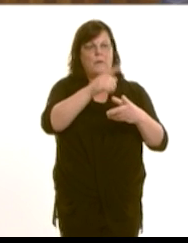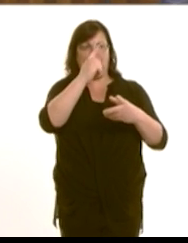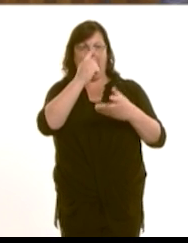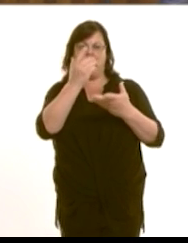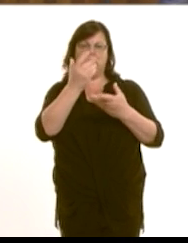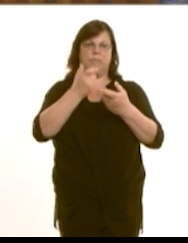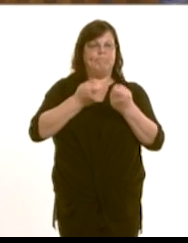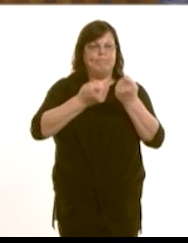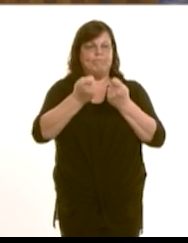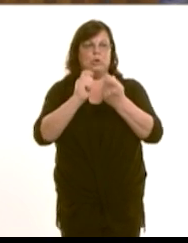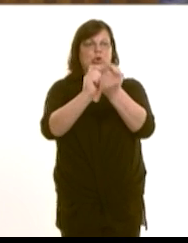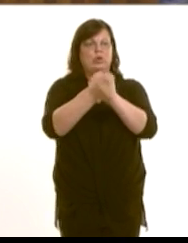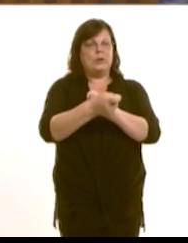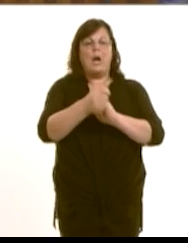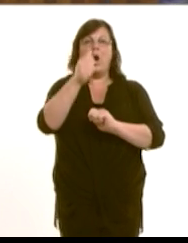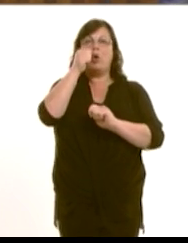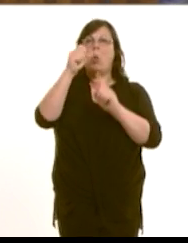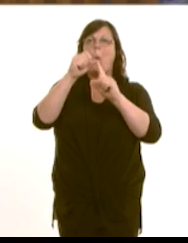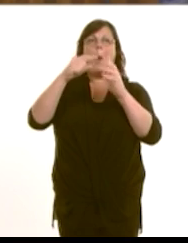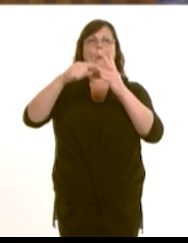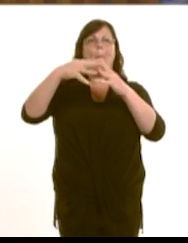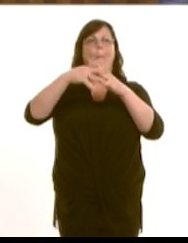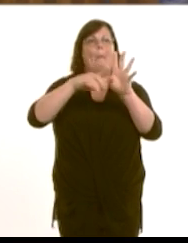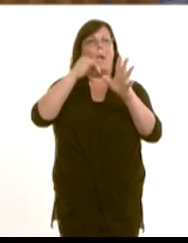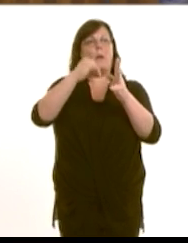I know Powys Teaching Local Health Board has been very involved in representing the concerns